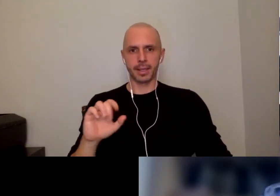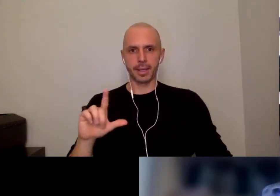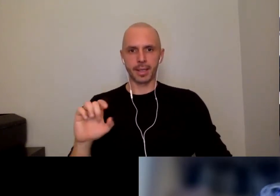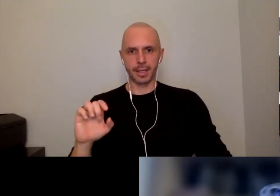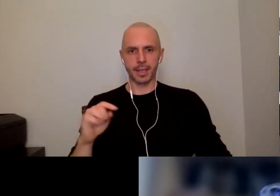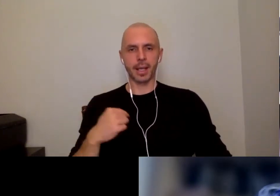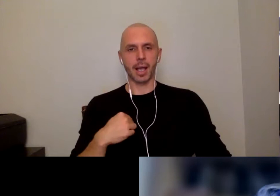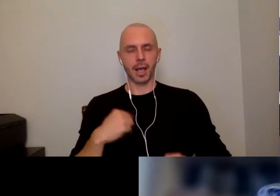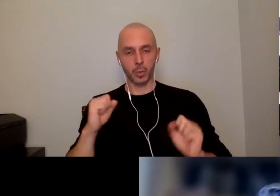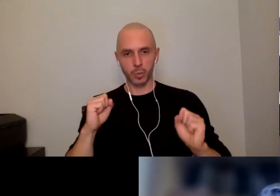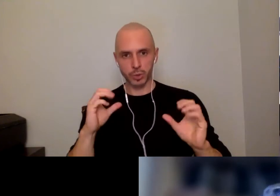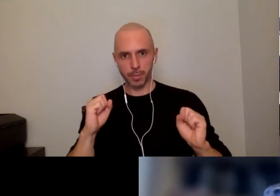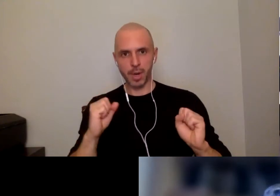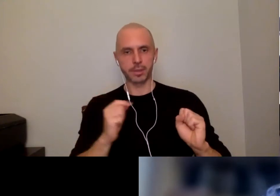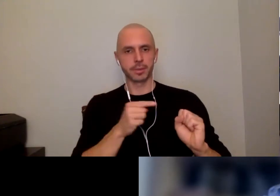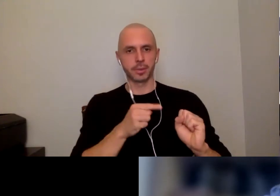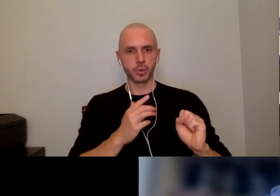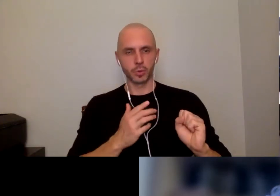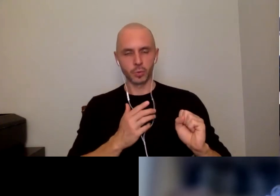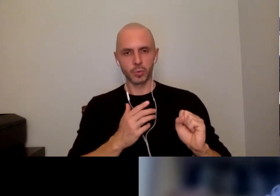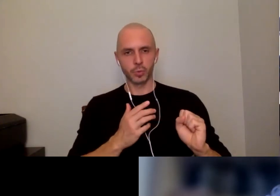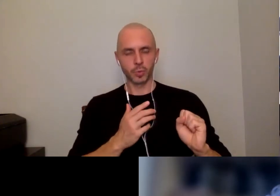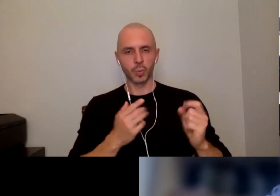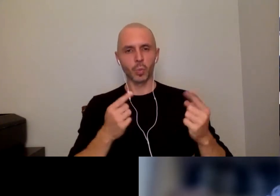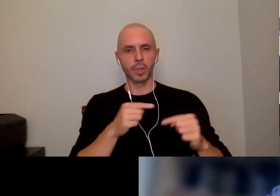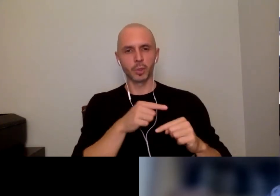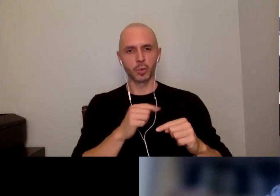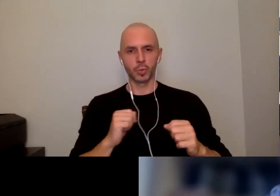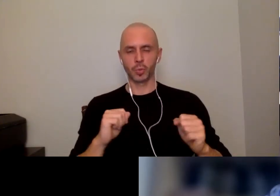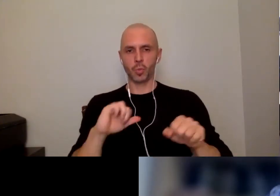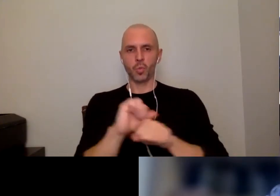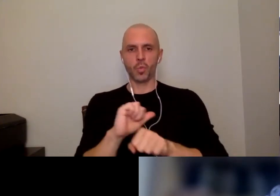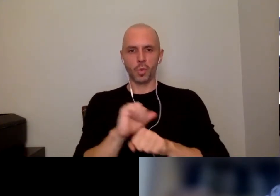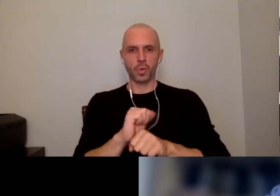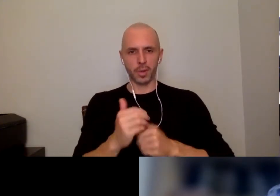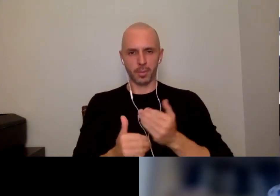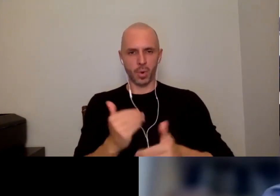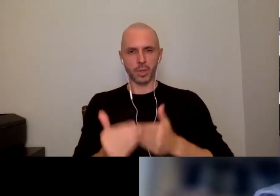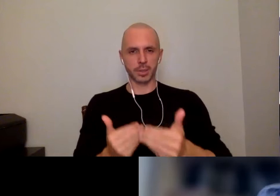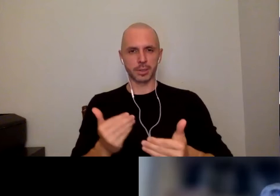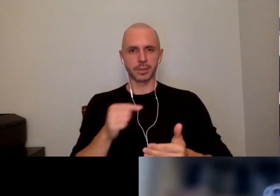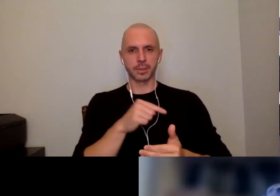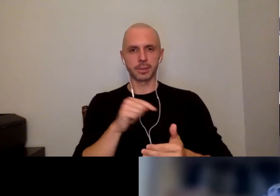mentioned it in your talk how you pay attention to the space, how the gallery cube or space is